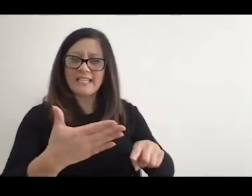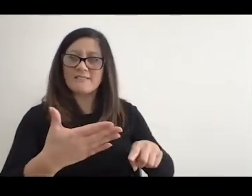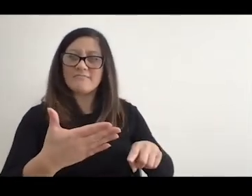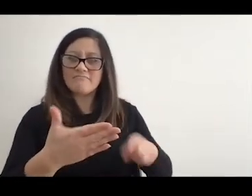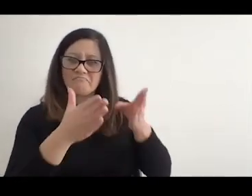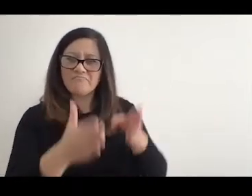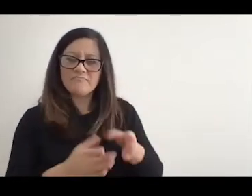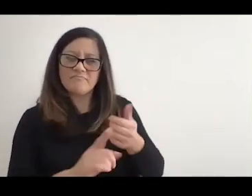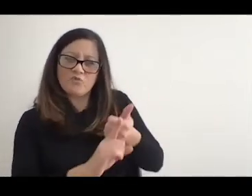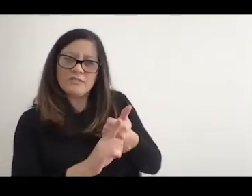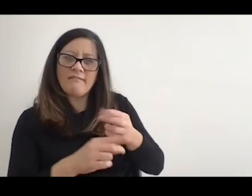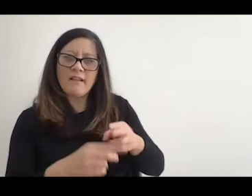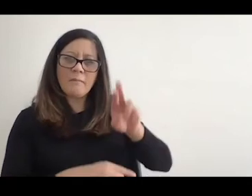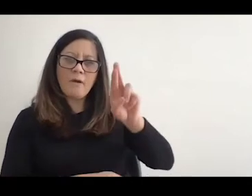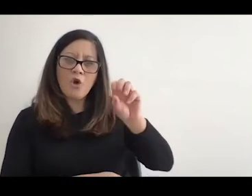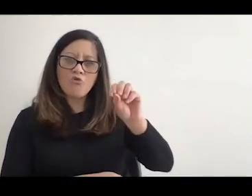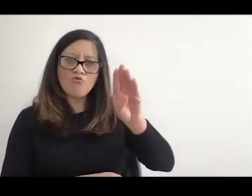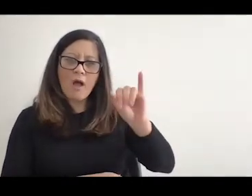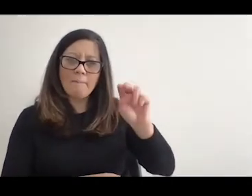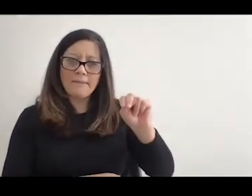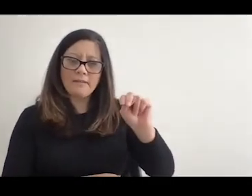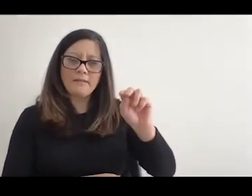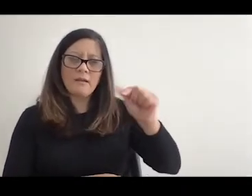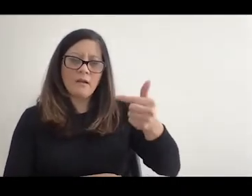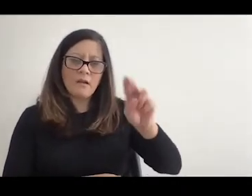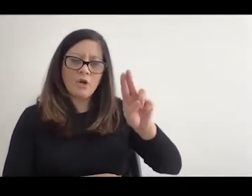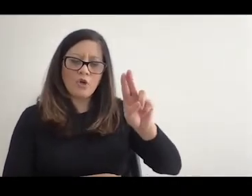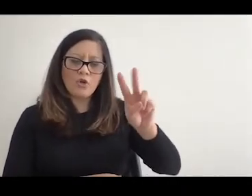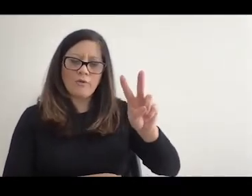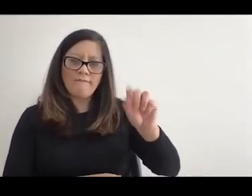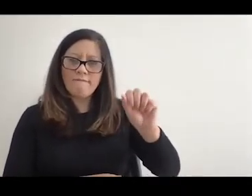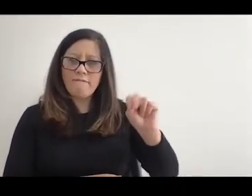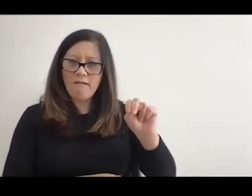She writes about how. Our work clothes are are kind of like